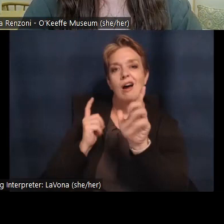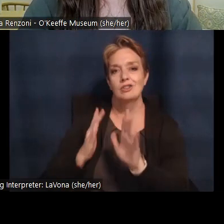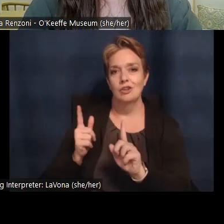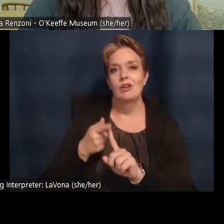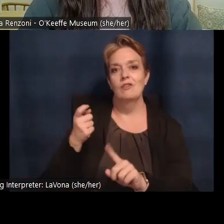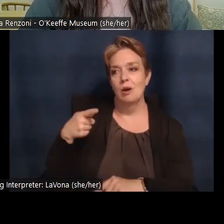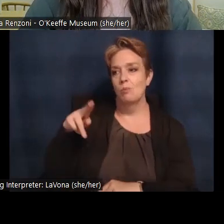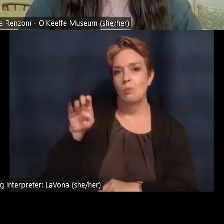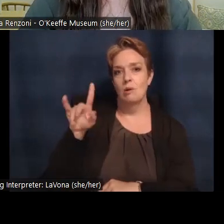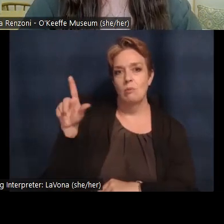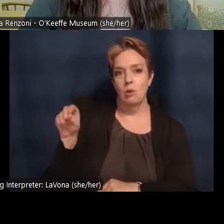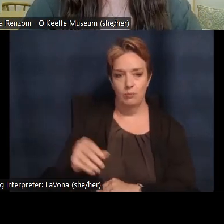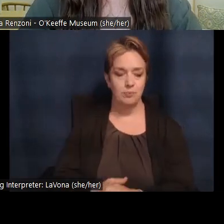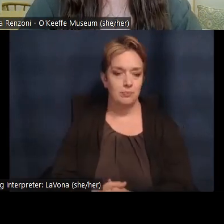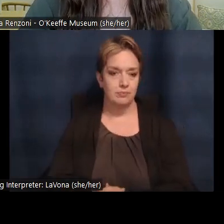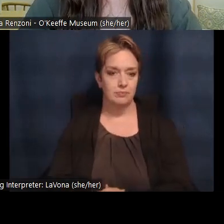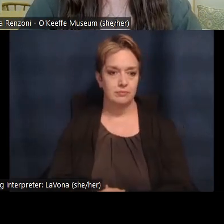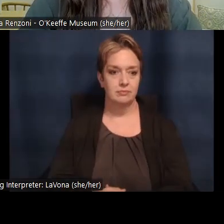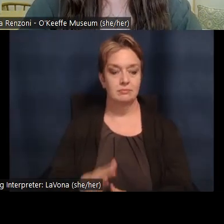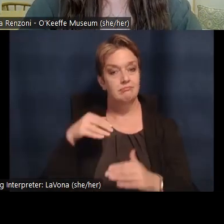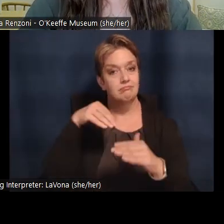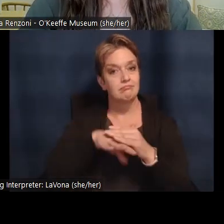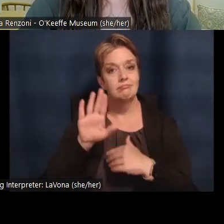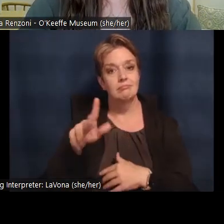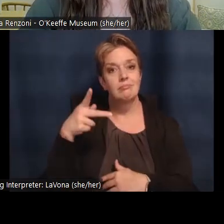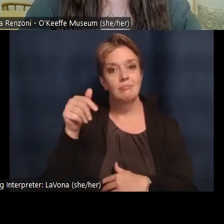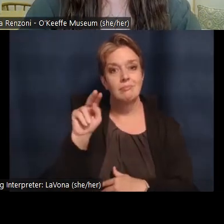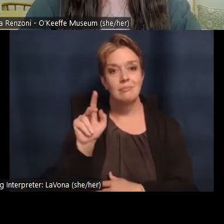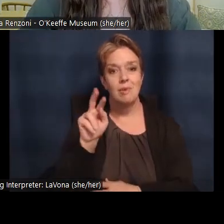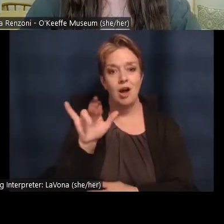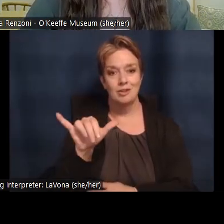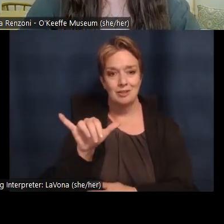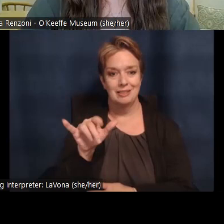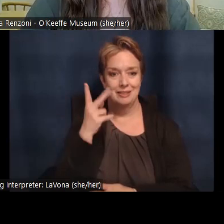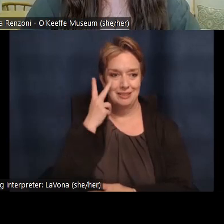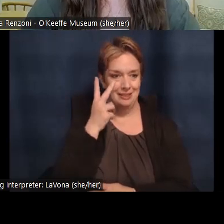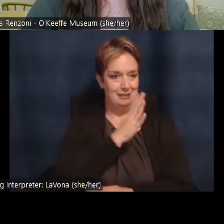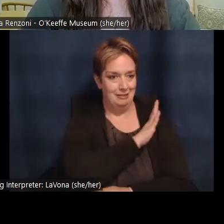You'd have the chance to walk around her pantry here. You can see that the pantry is quite large.